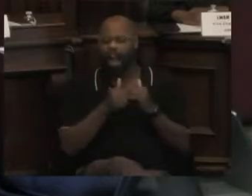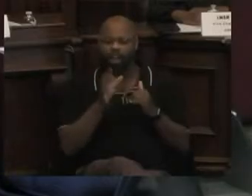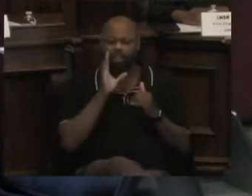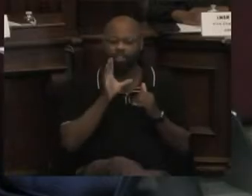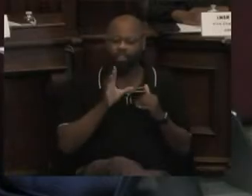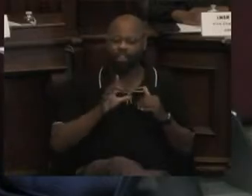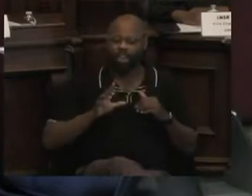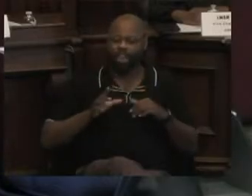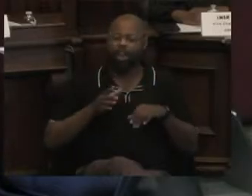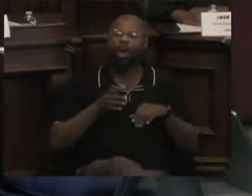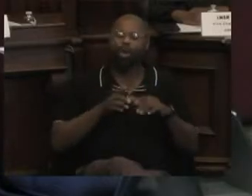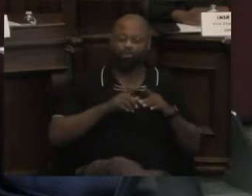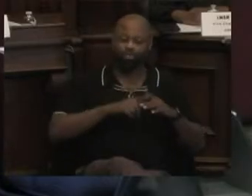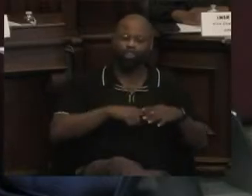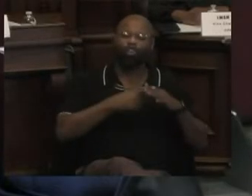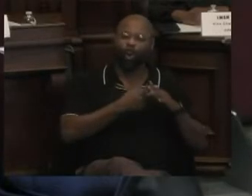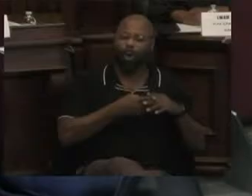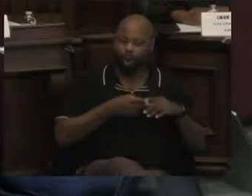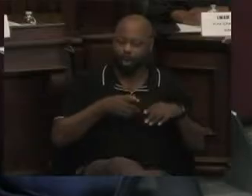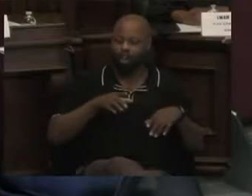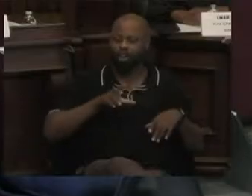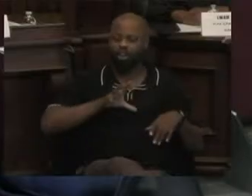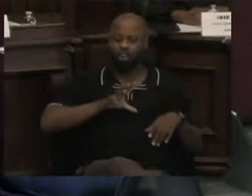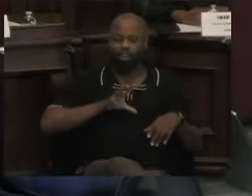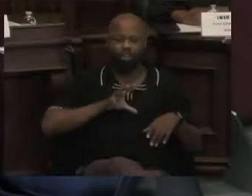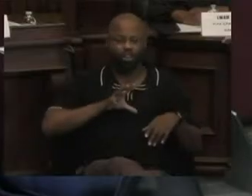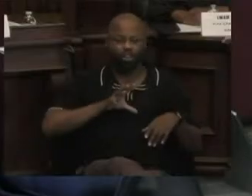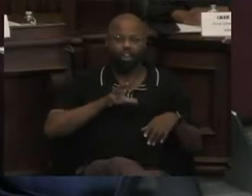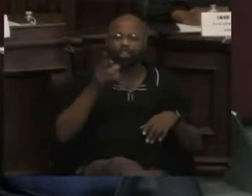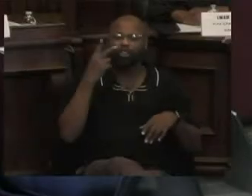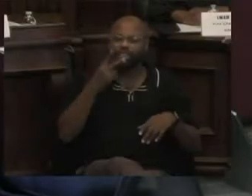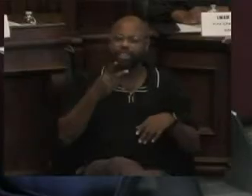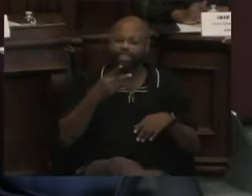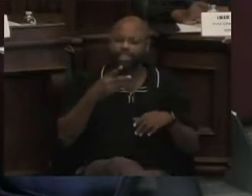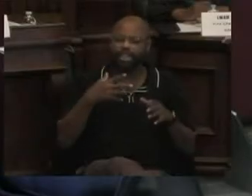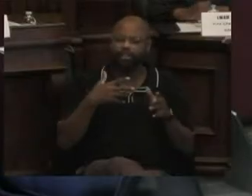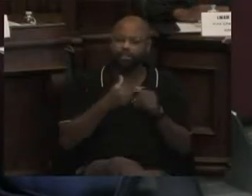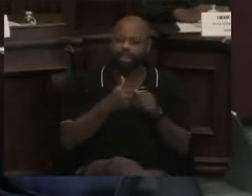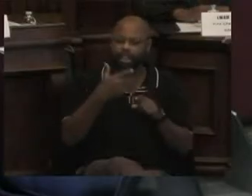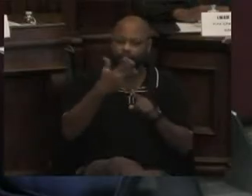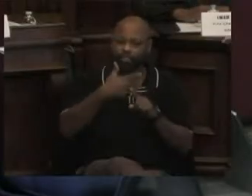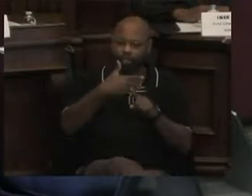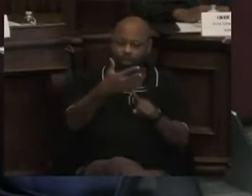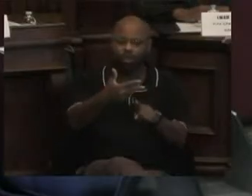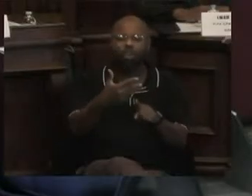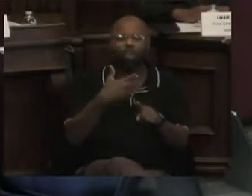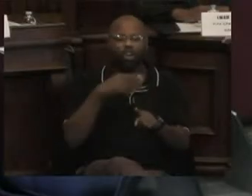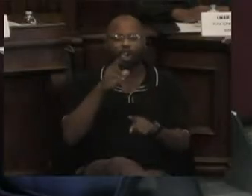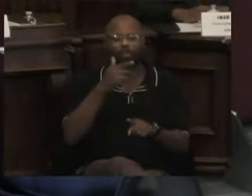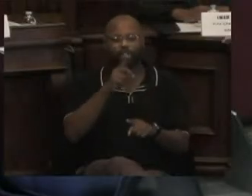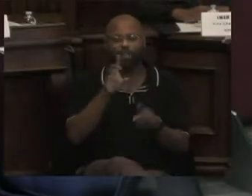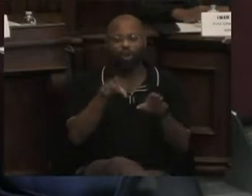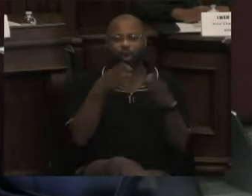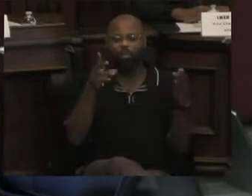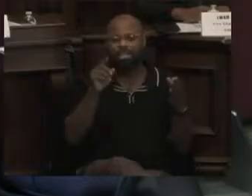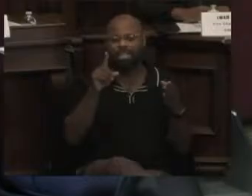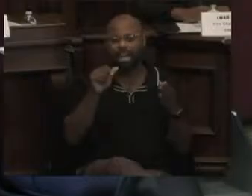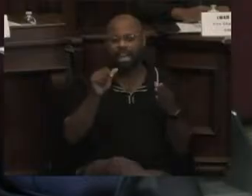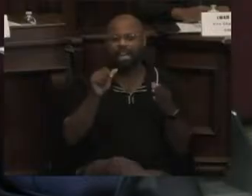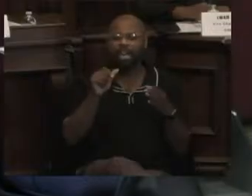or officers, I'm sorry, they have different expectations about how often they activate their body worn camera. And you